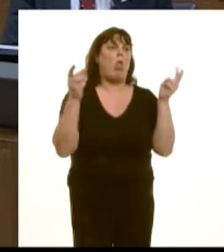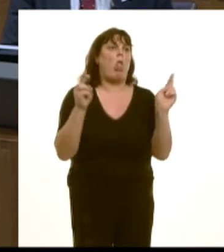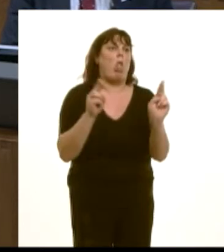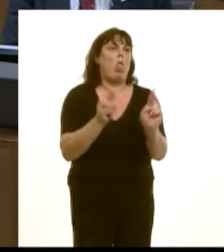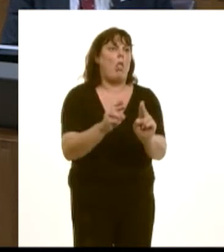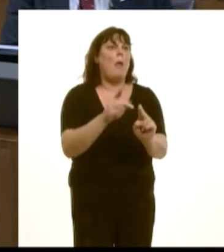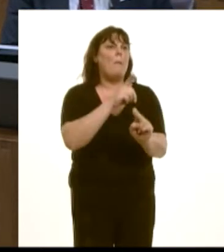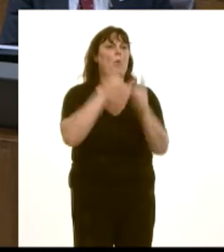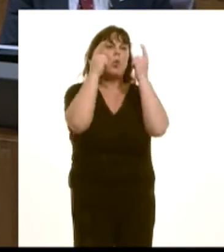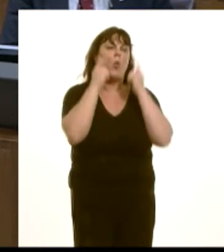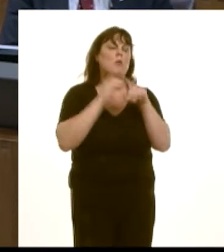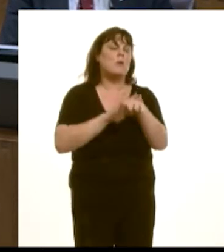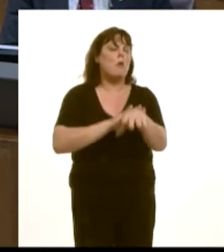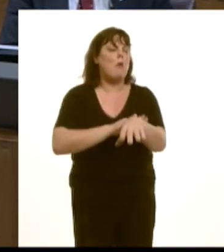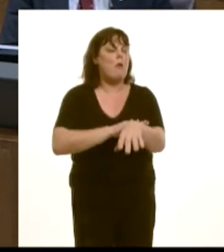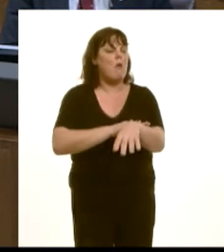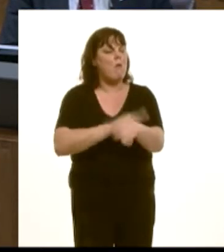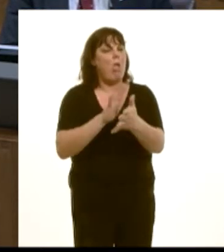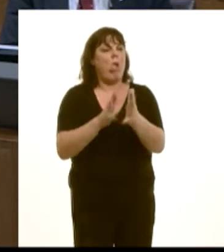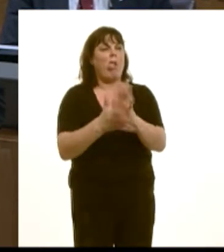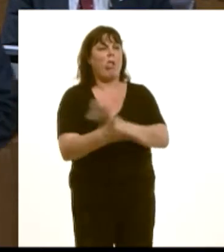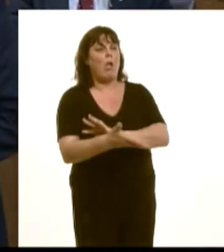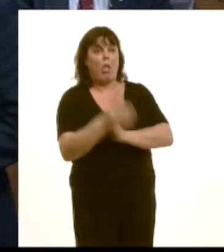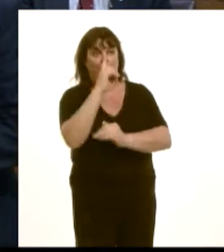and slower. It is inevitable that that will happen over the next few years, given the